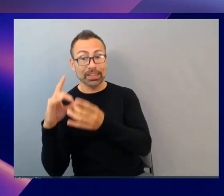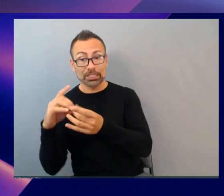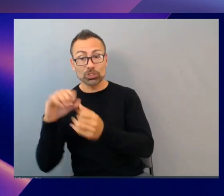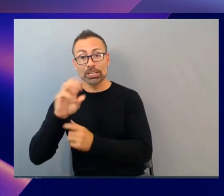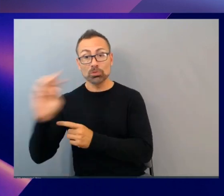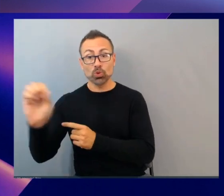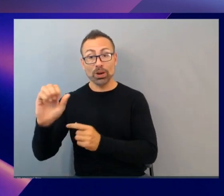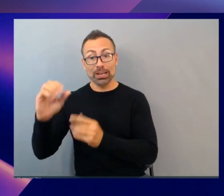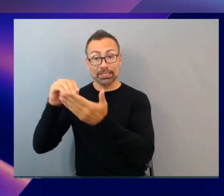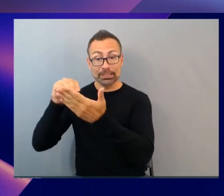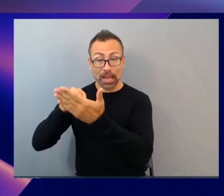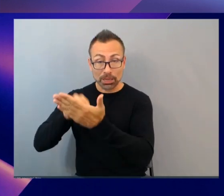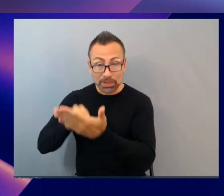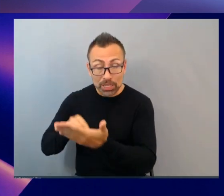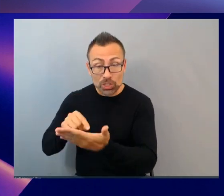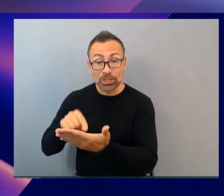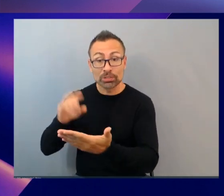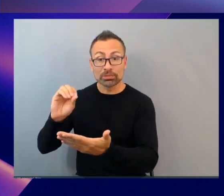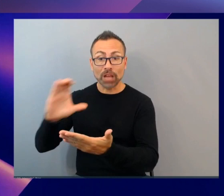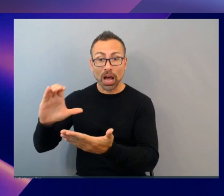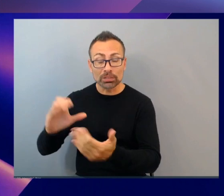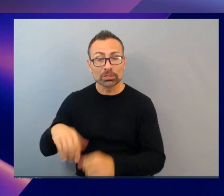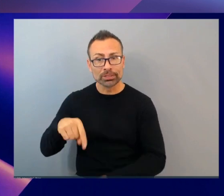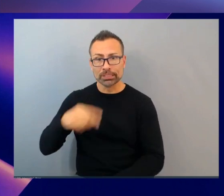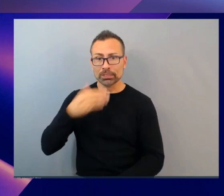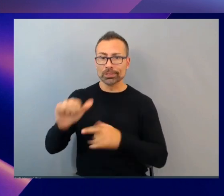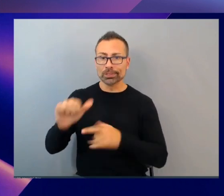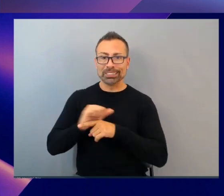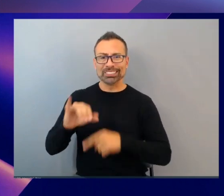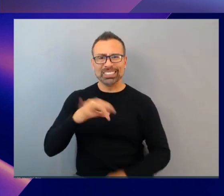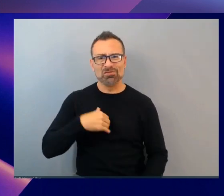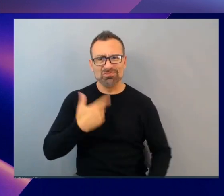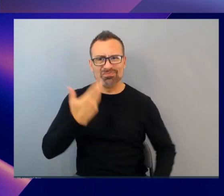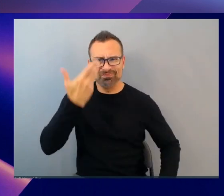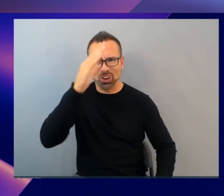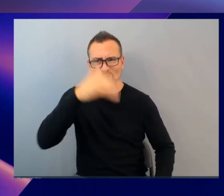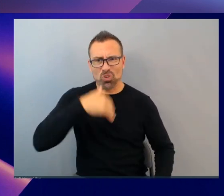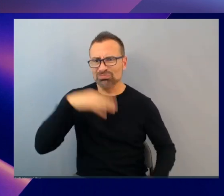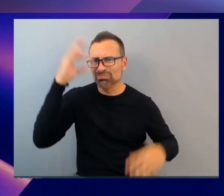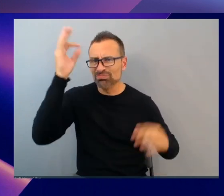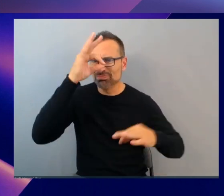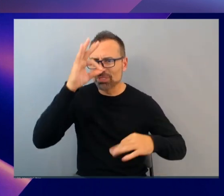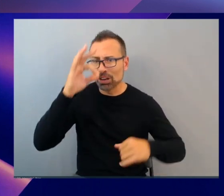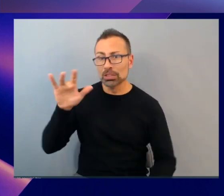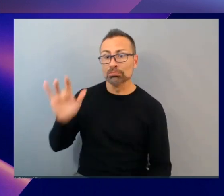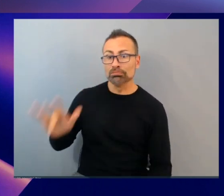Whenever you don't know anything, you can look for the AWS documentation, and there may be answers there with examples and things.